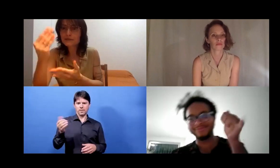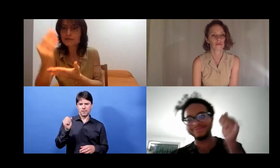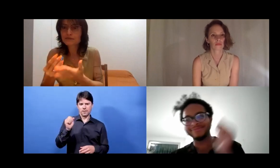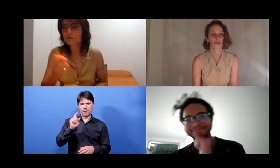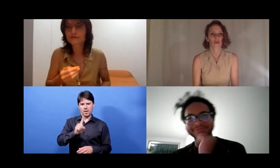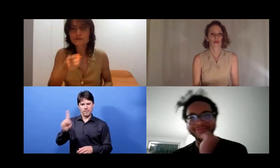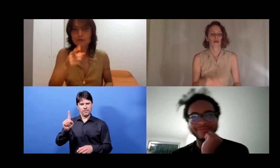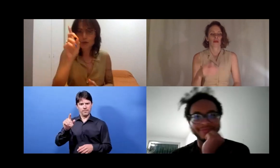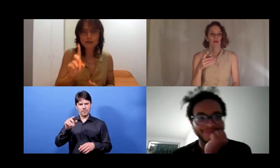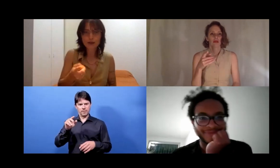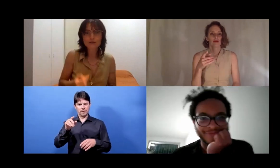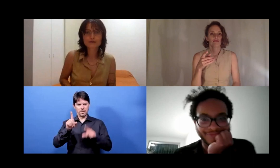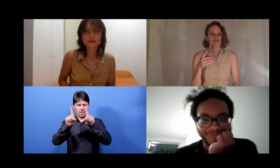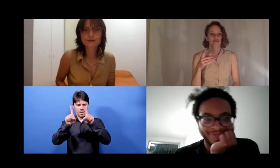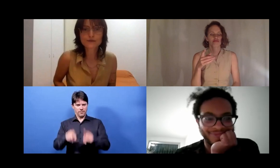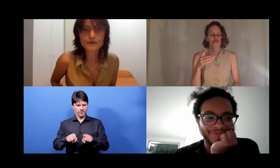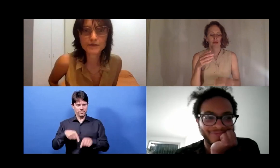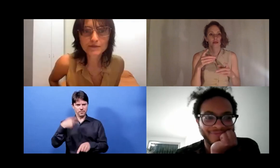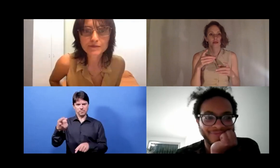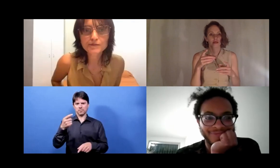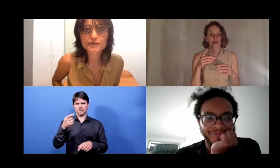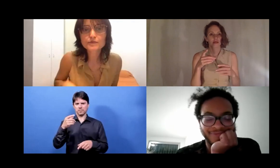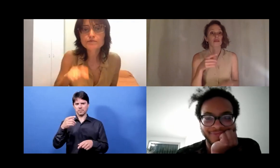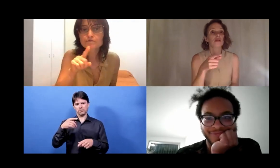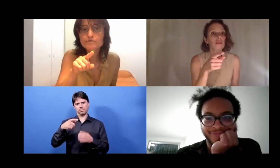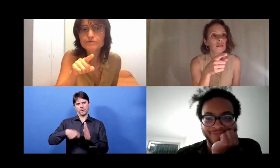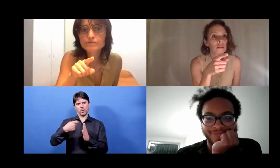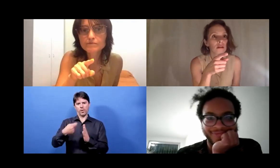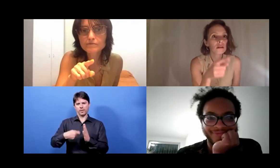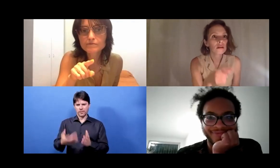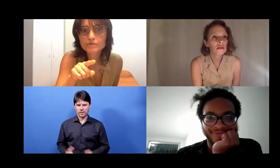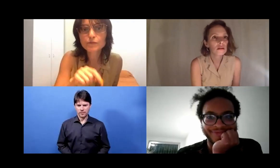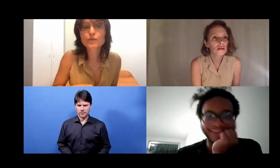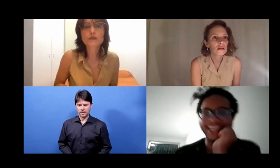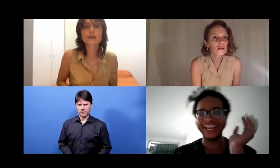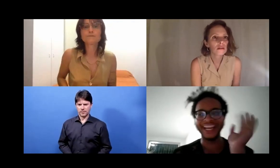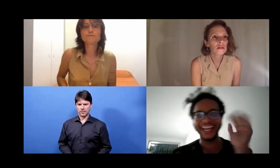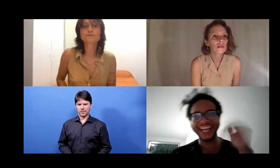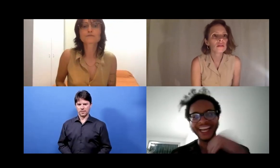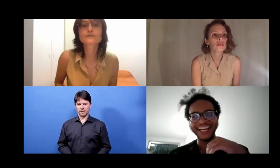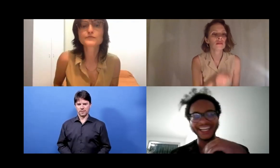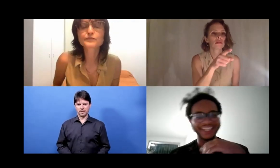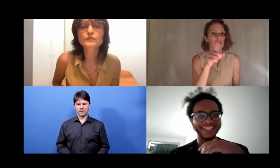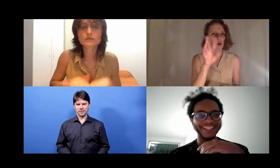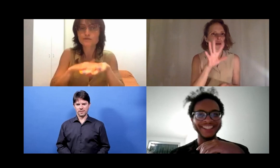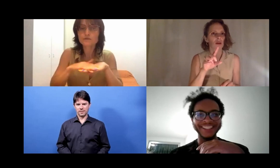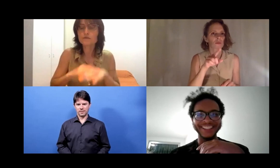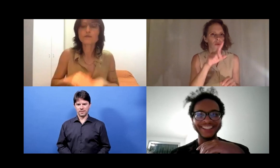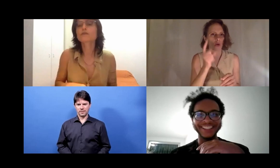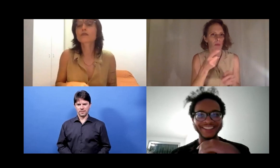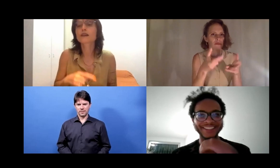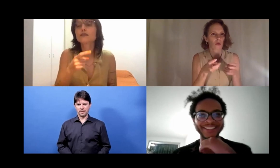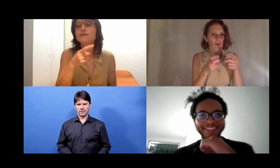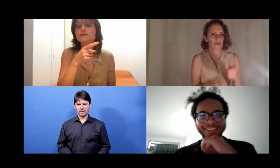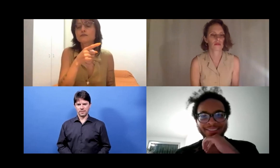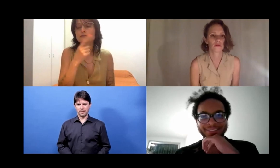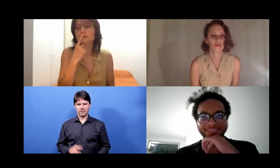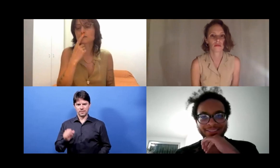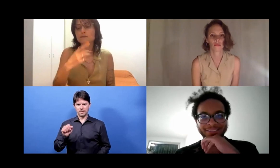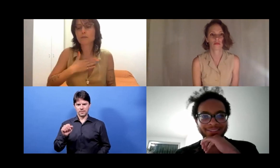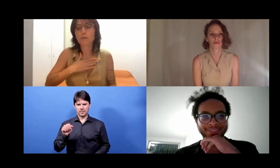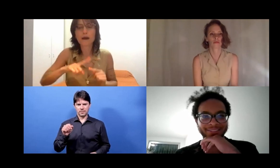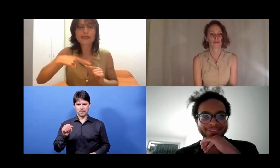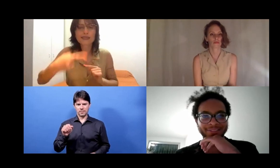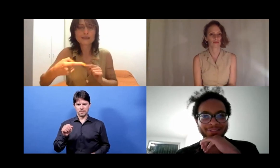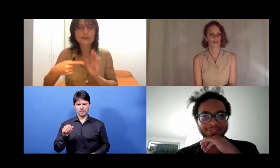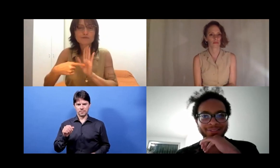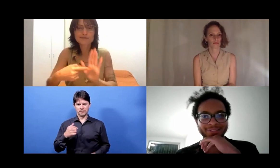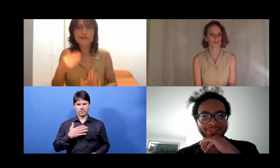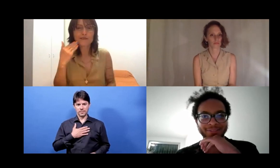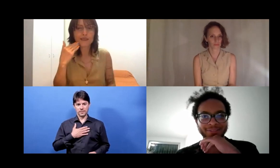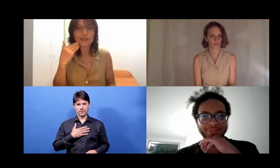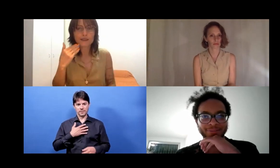Kassandra Wedel: There you are. [The interpreter's asking Rita to repeat her answer.]